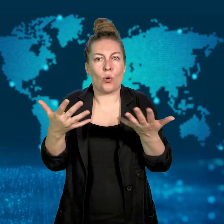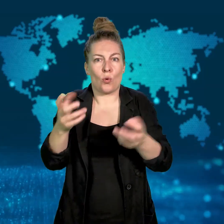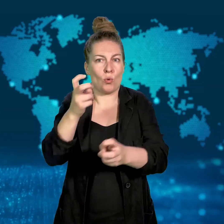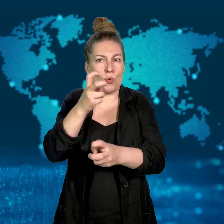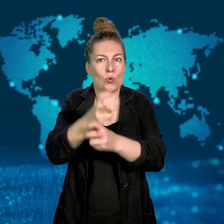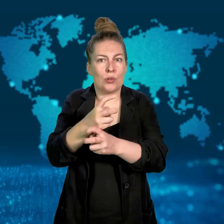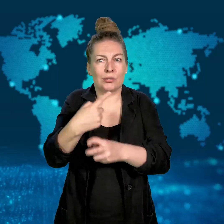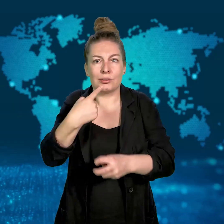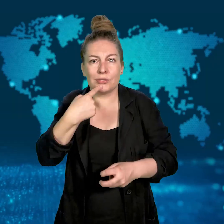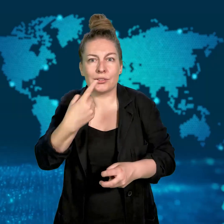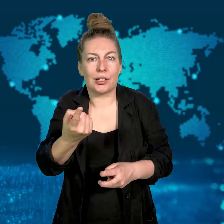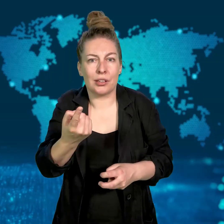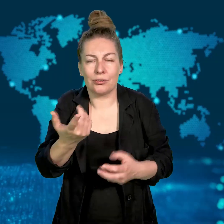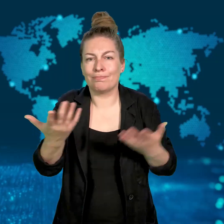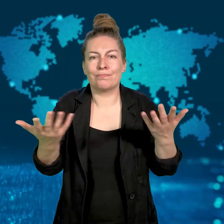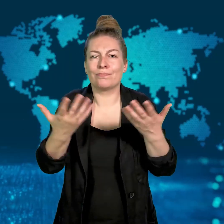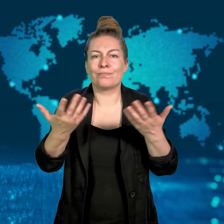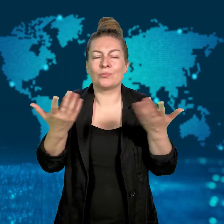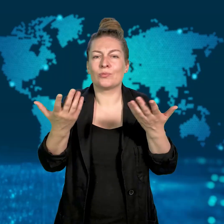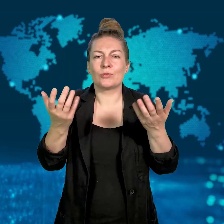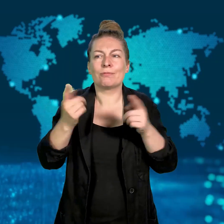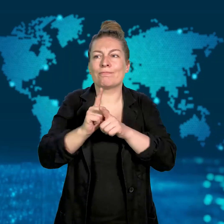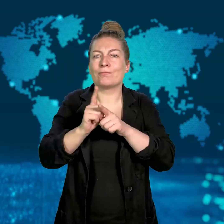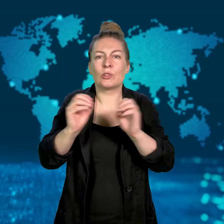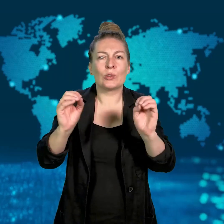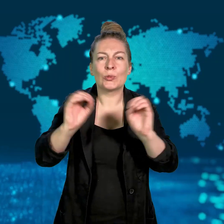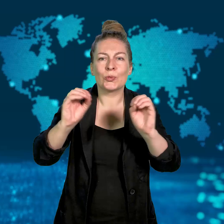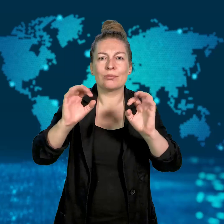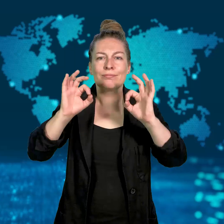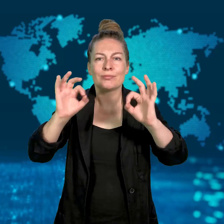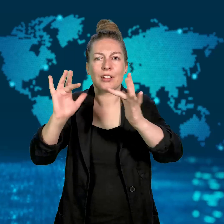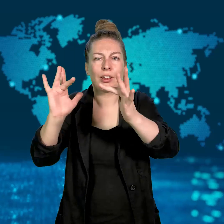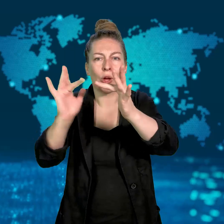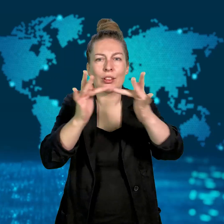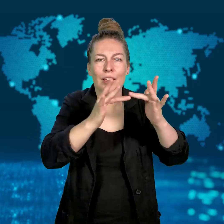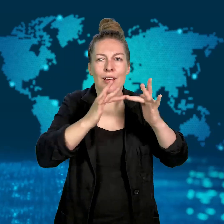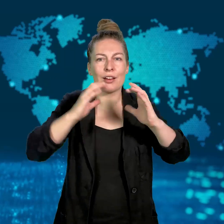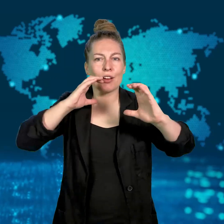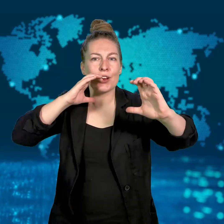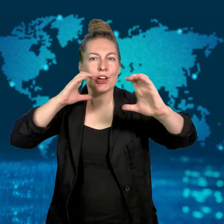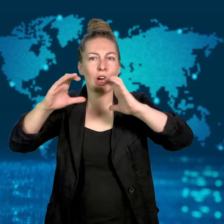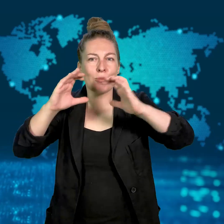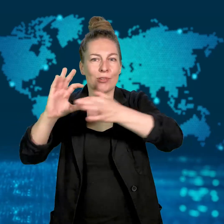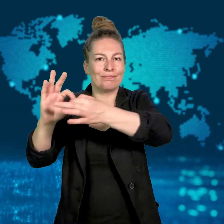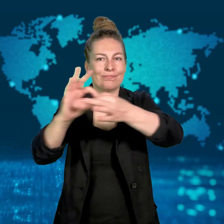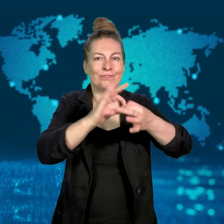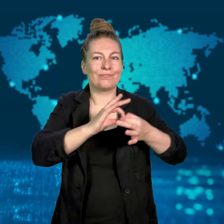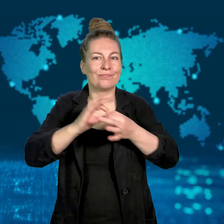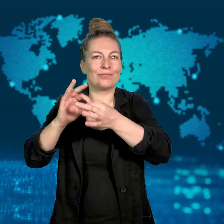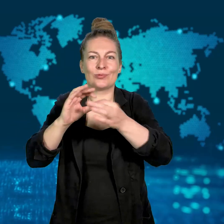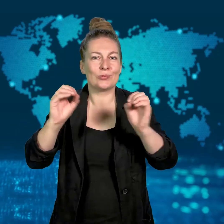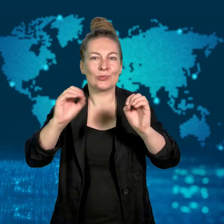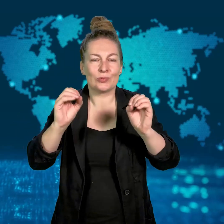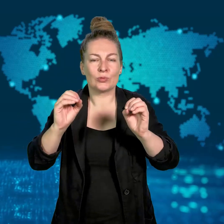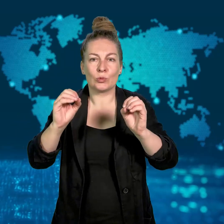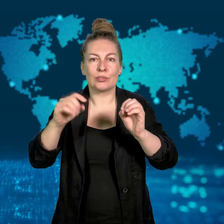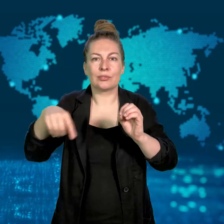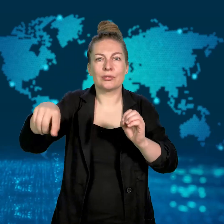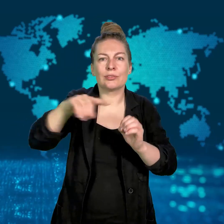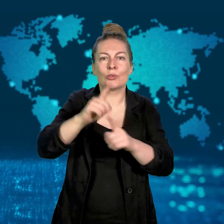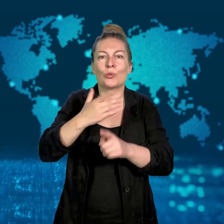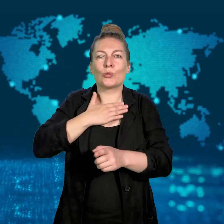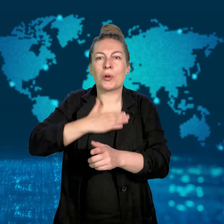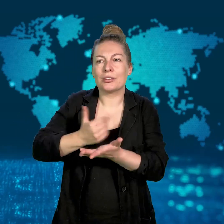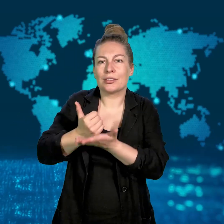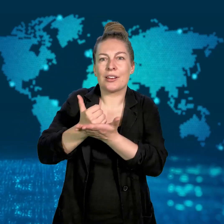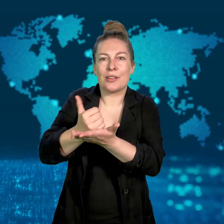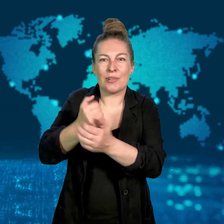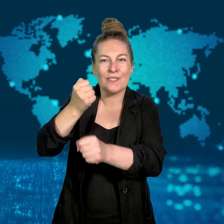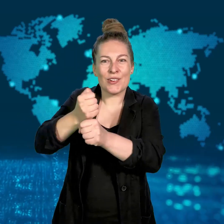said the slide had caused challenging ground conditions and "major destruction."